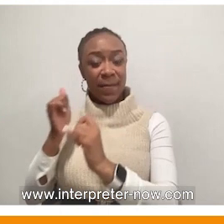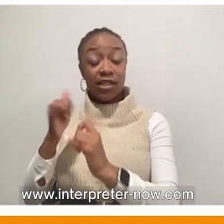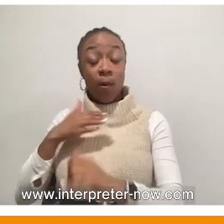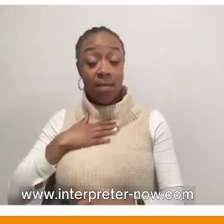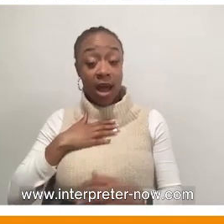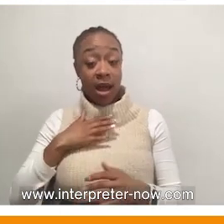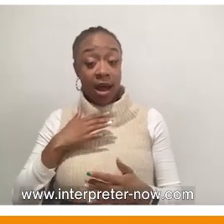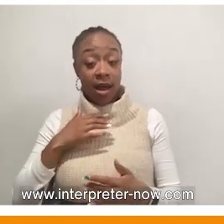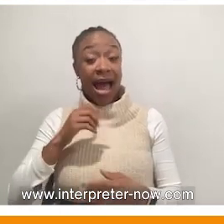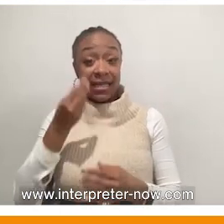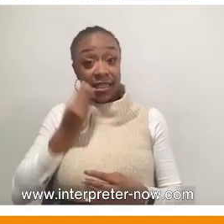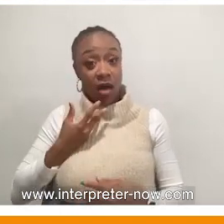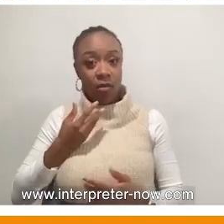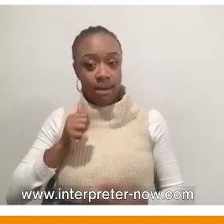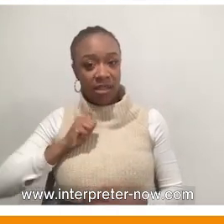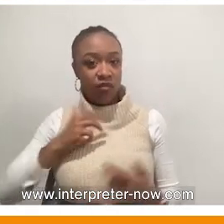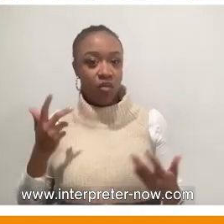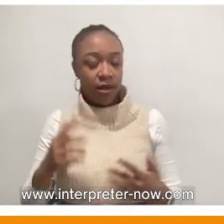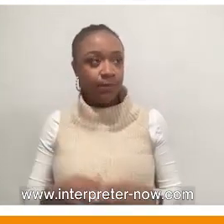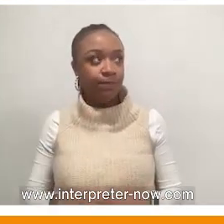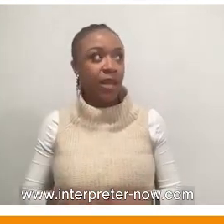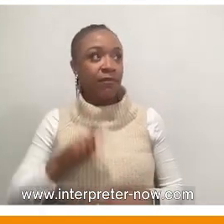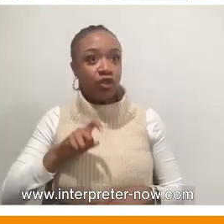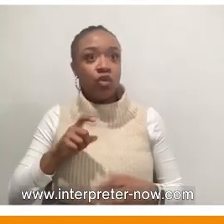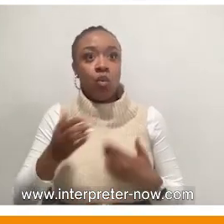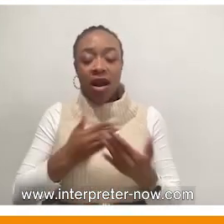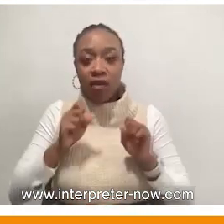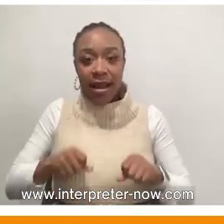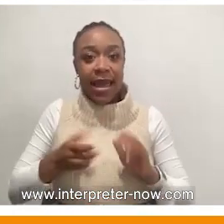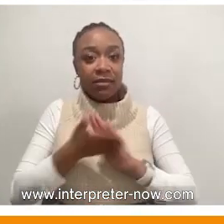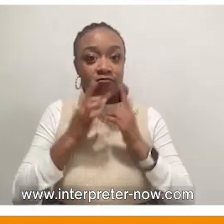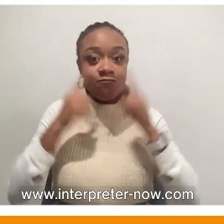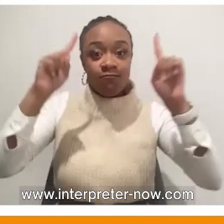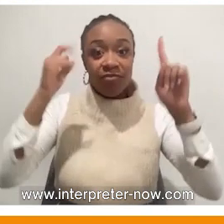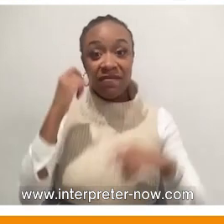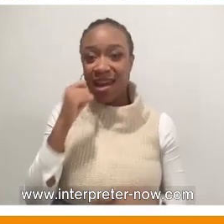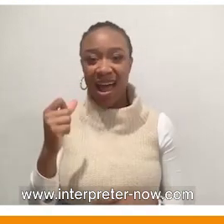So the story that I tell myself is like: "Well, I have to do all I can to be successful, because